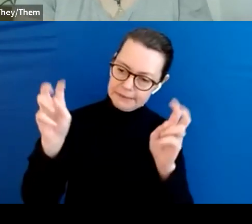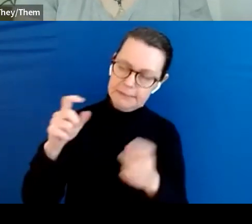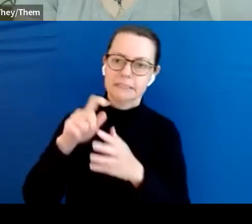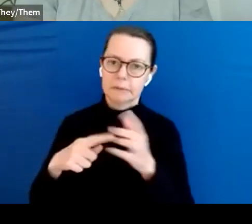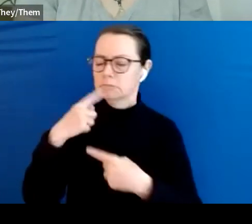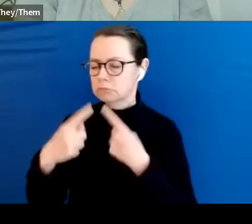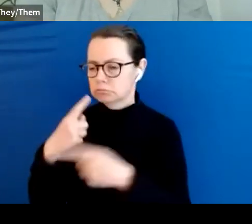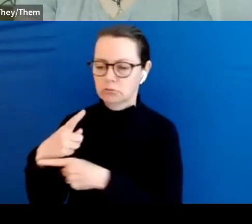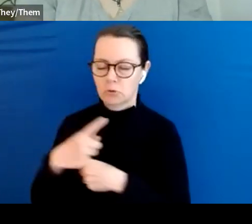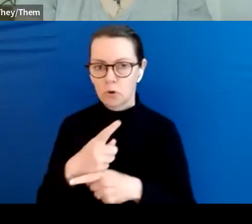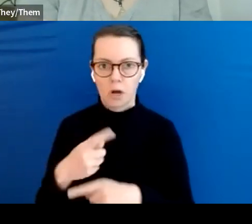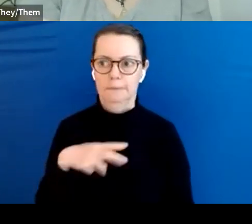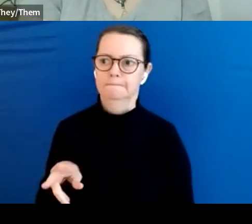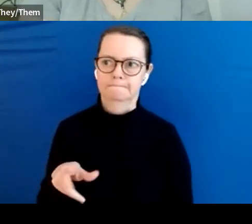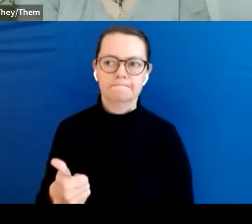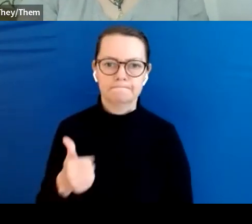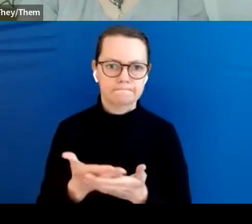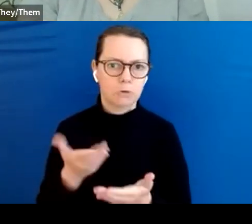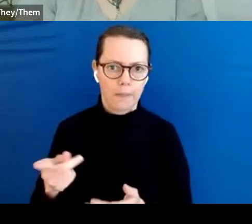And I think that's really important.